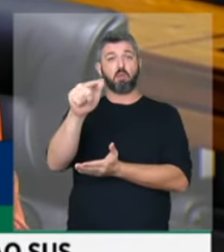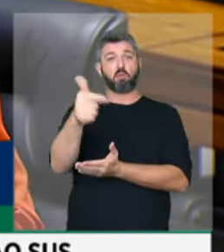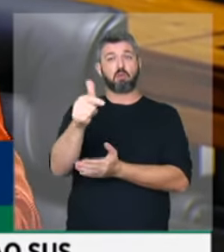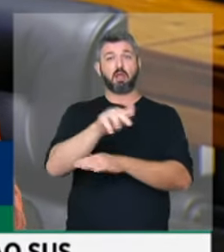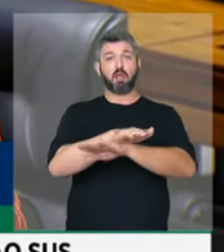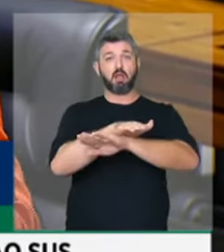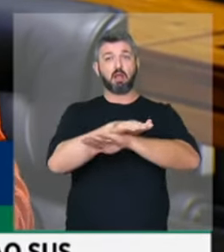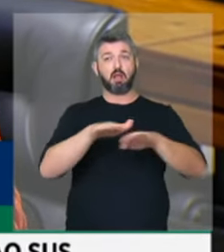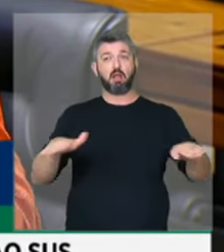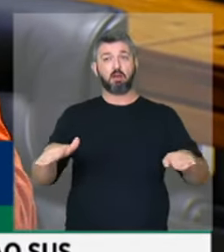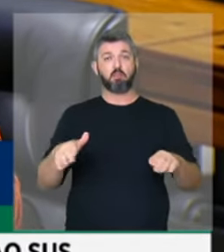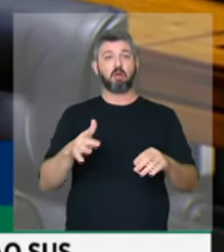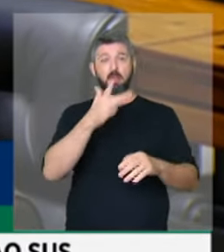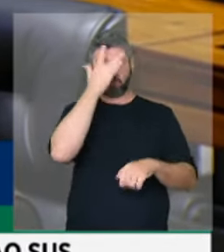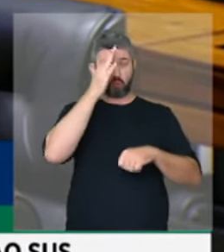LEITO. NÃO TEM MAIS LEITO